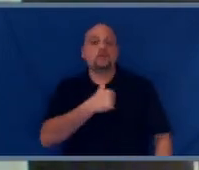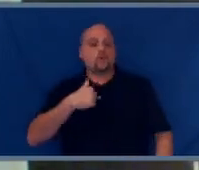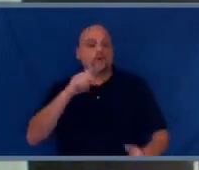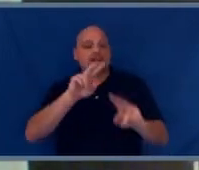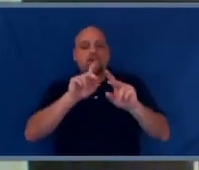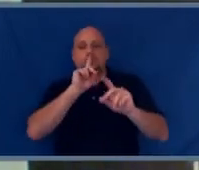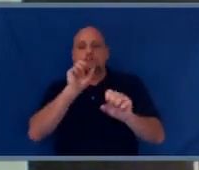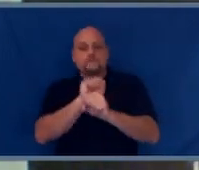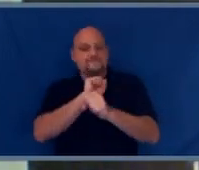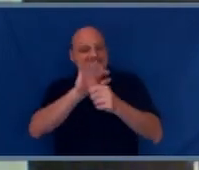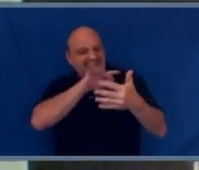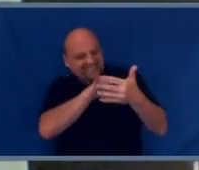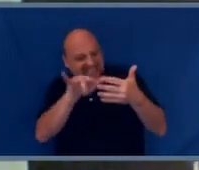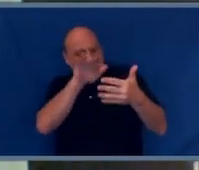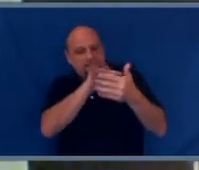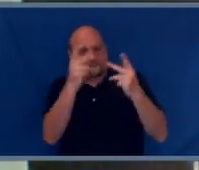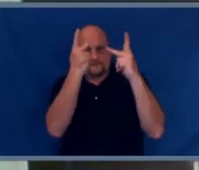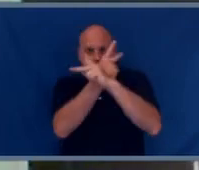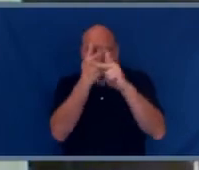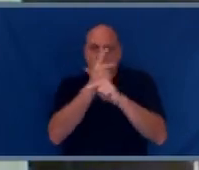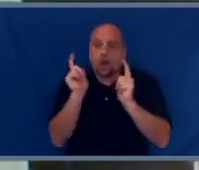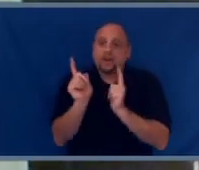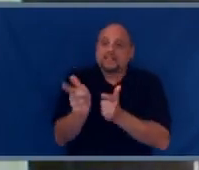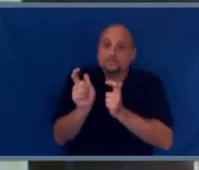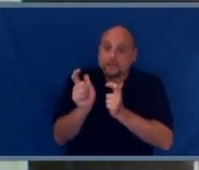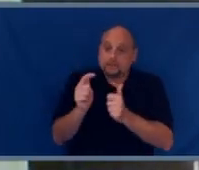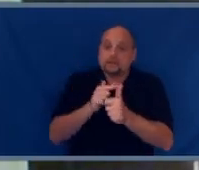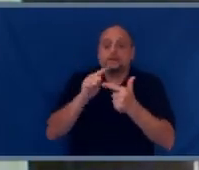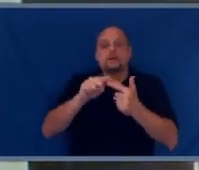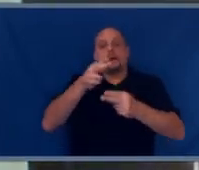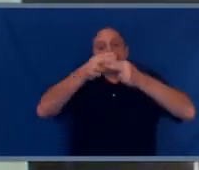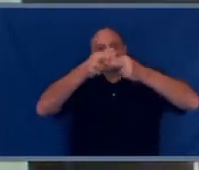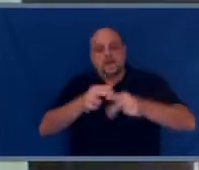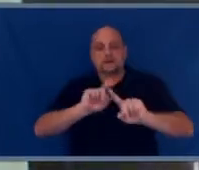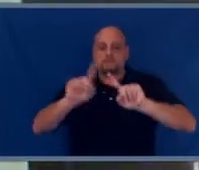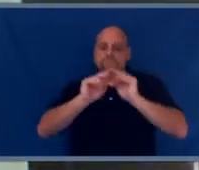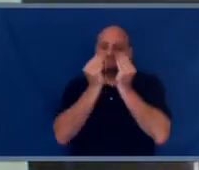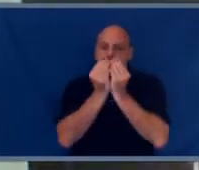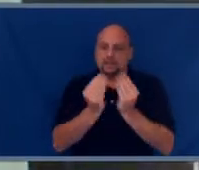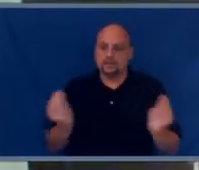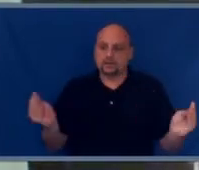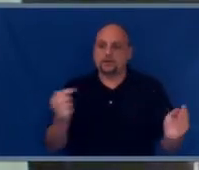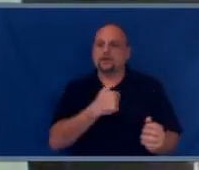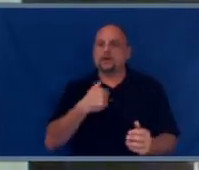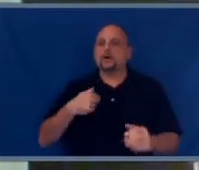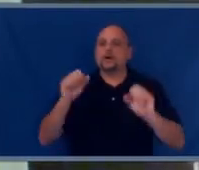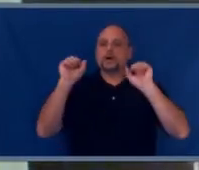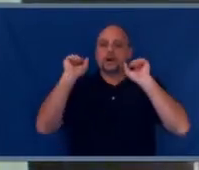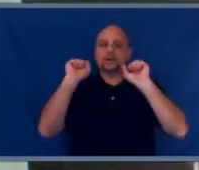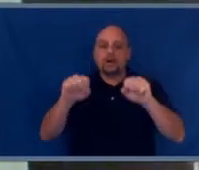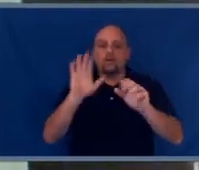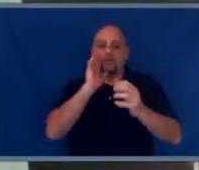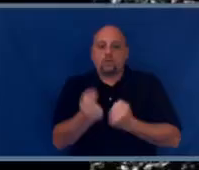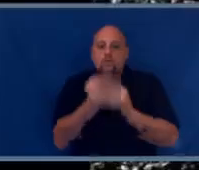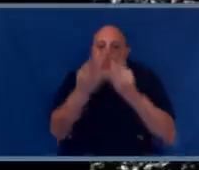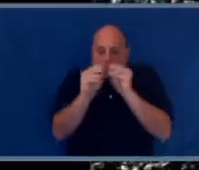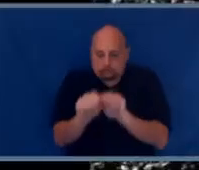LOOK AT THE SPEED AND MASSES OF MATERIAL THAT WE MIGHT TAKE OFF THE SURFACE. THE SHORT ANSWER IS WE DON'T